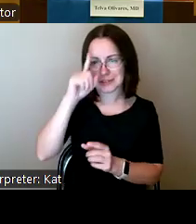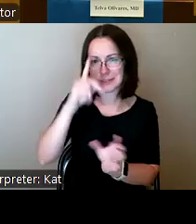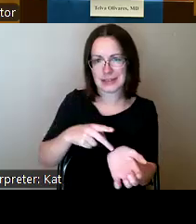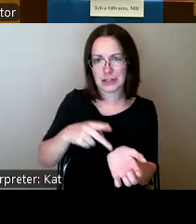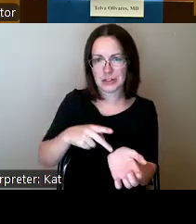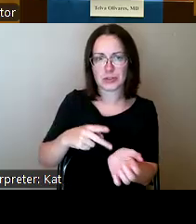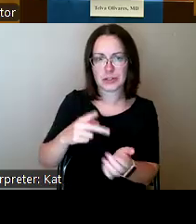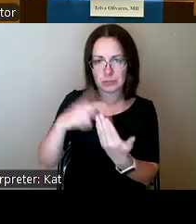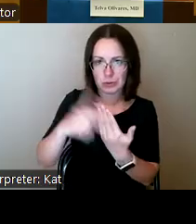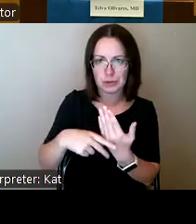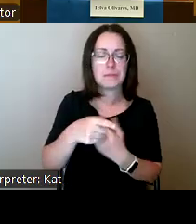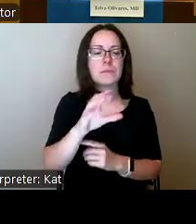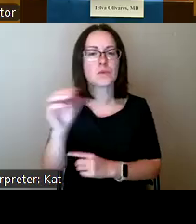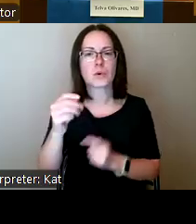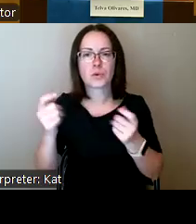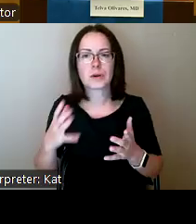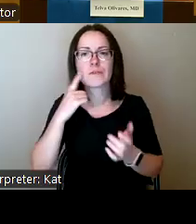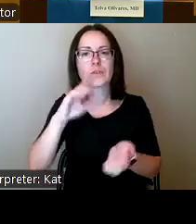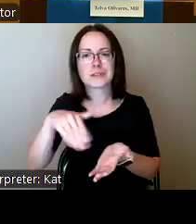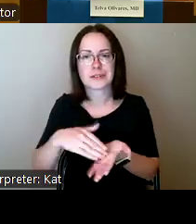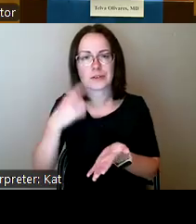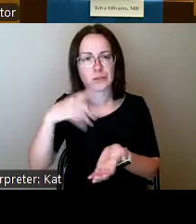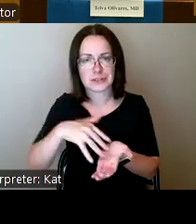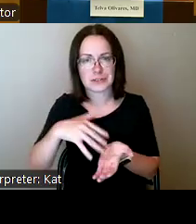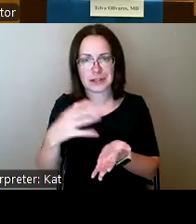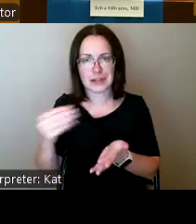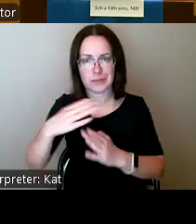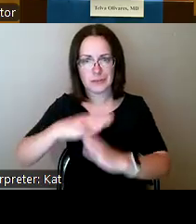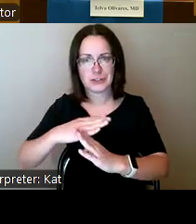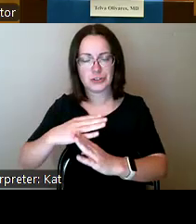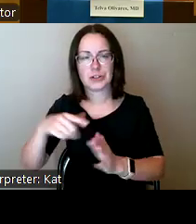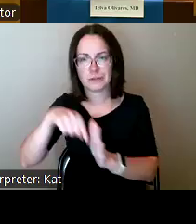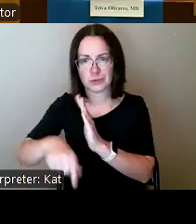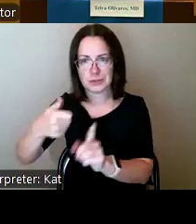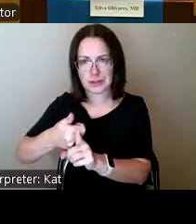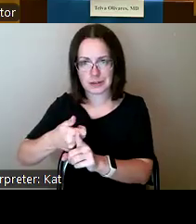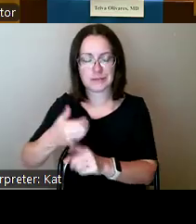founding co-director of the center for study and prevention of suicide and director of the